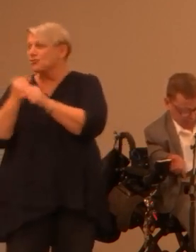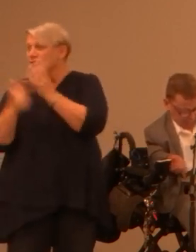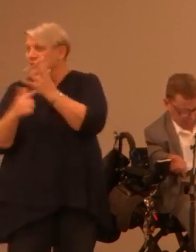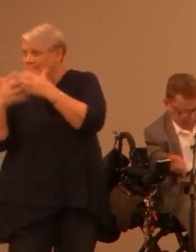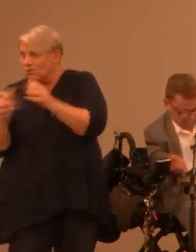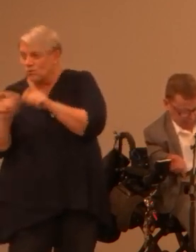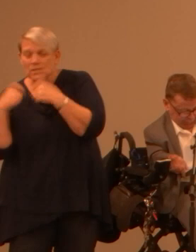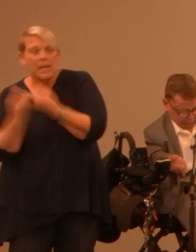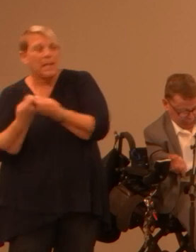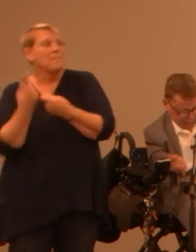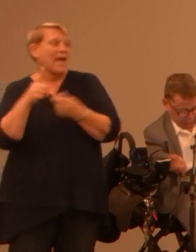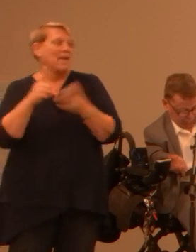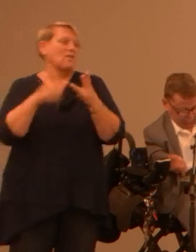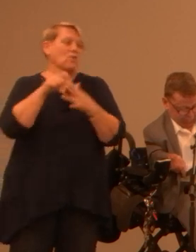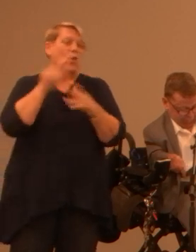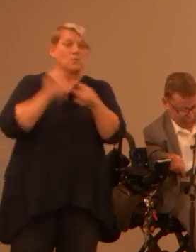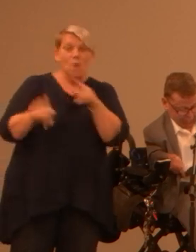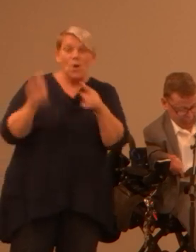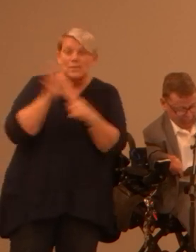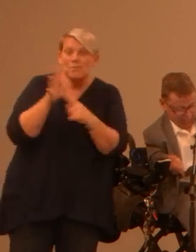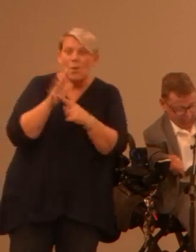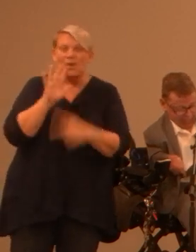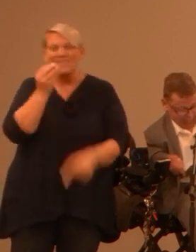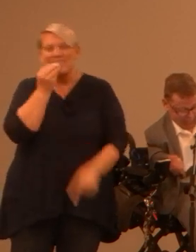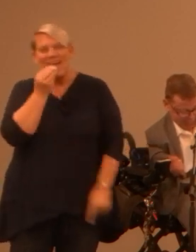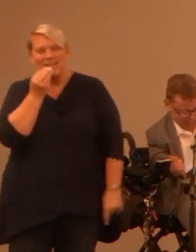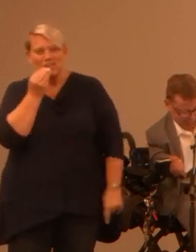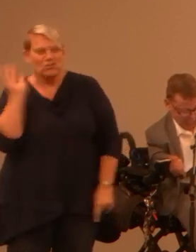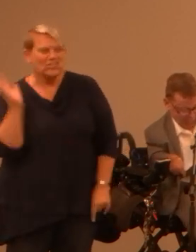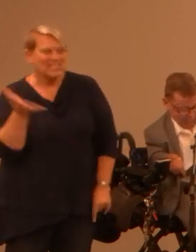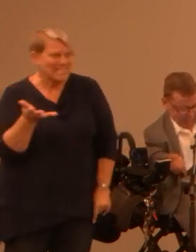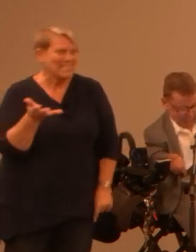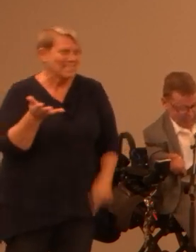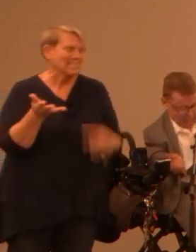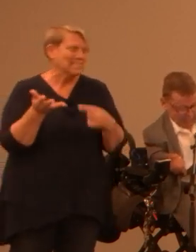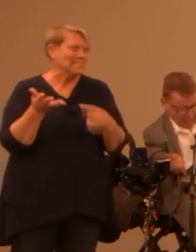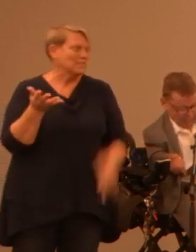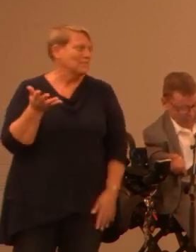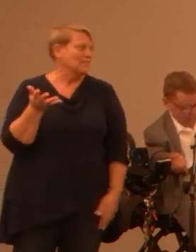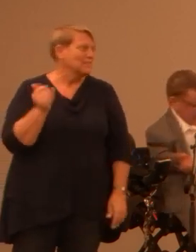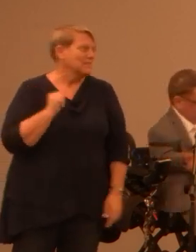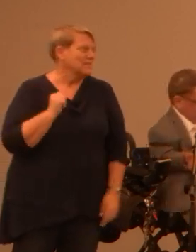of course the most important people, the caterers. So we're gonna put up